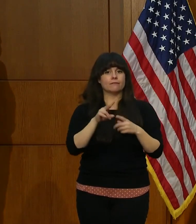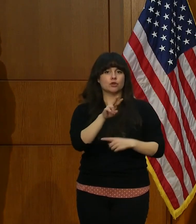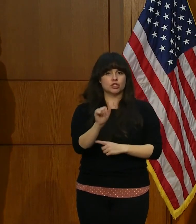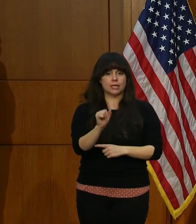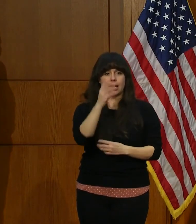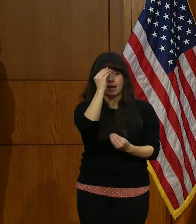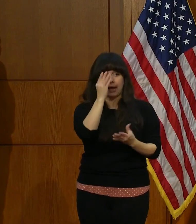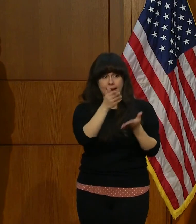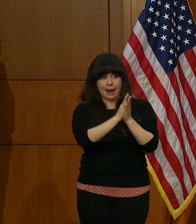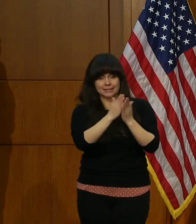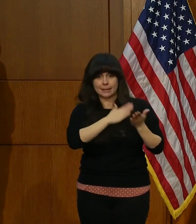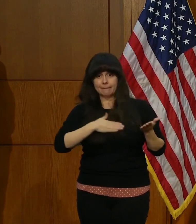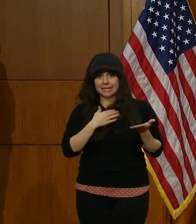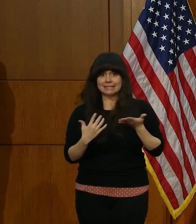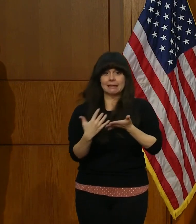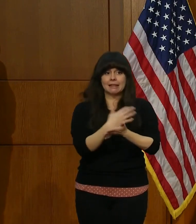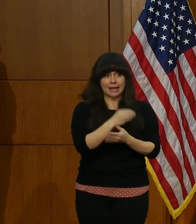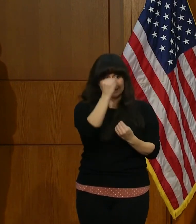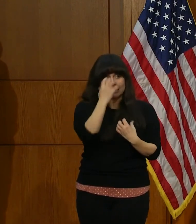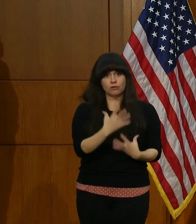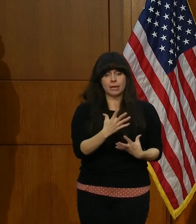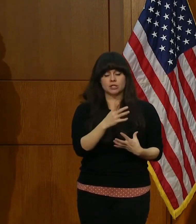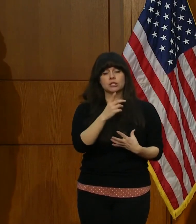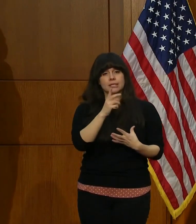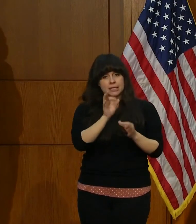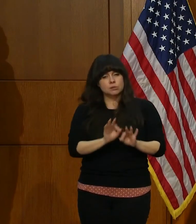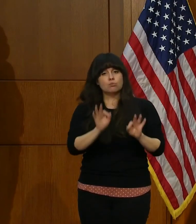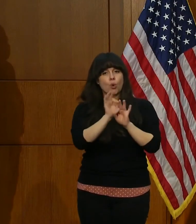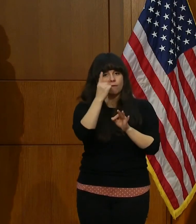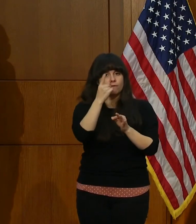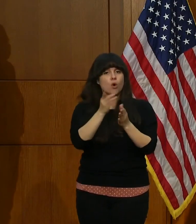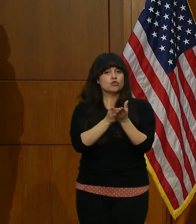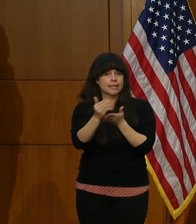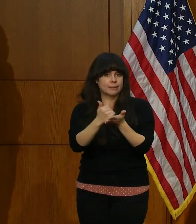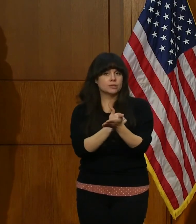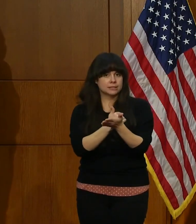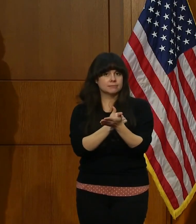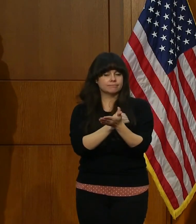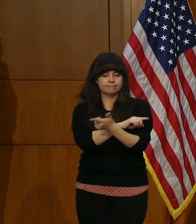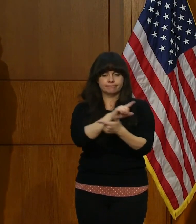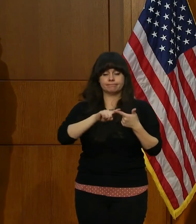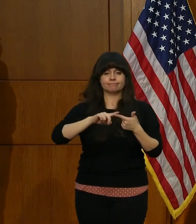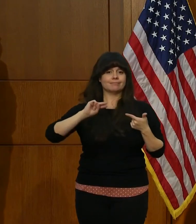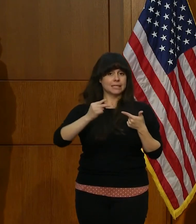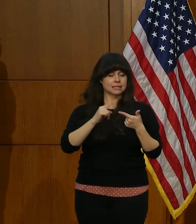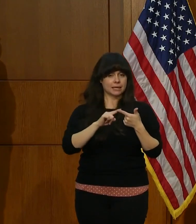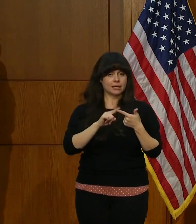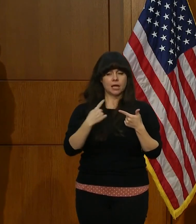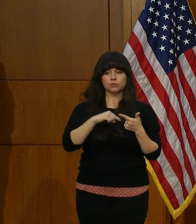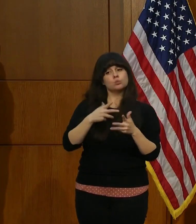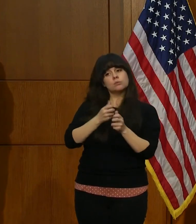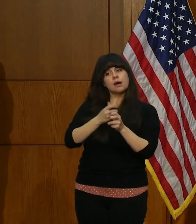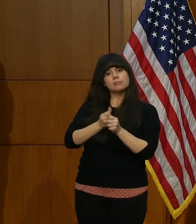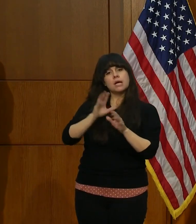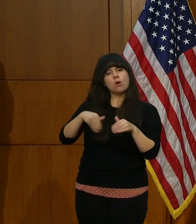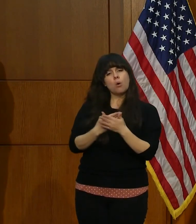CLINICIAN IN VIRGINIA AND TOLD THEM. COLLECT THIS INFORMATION